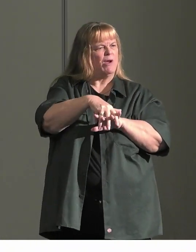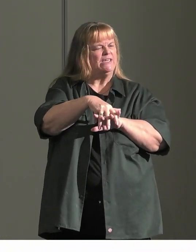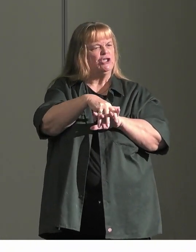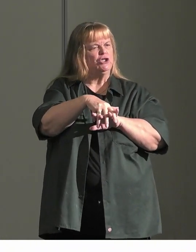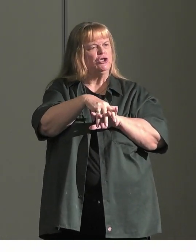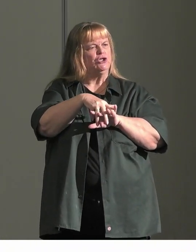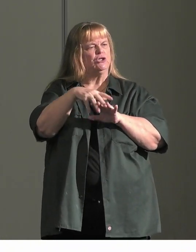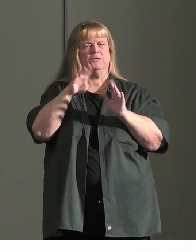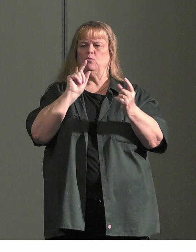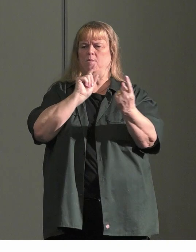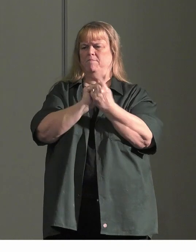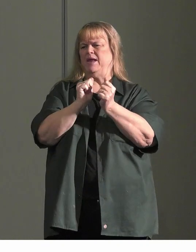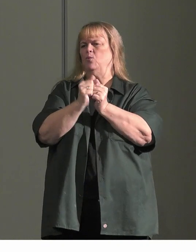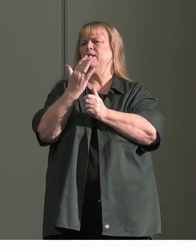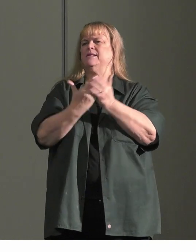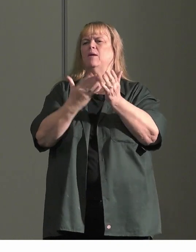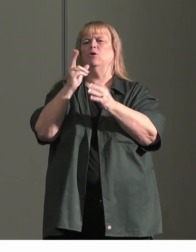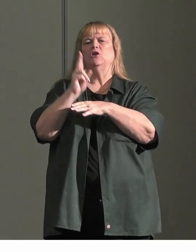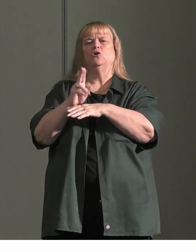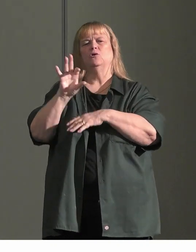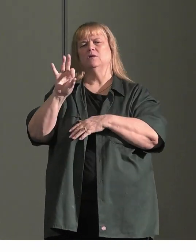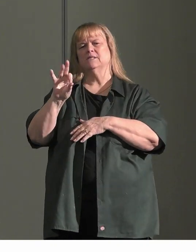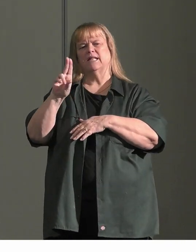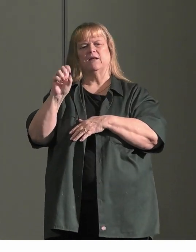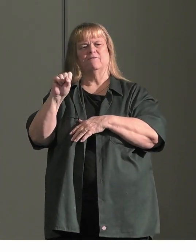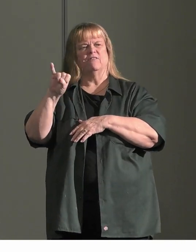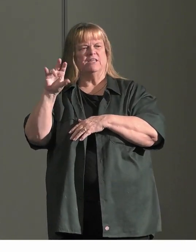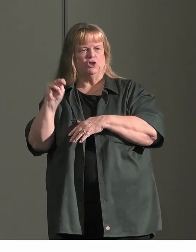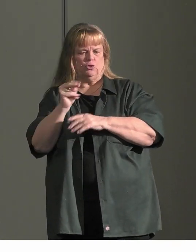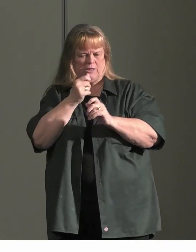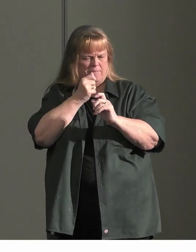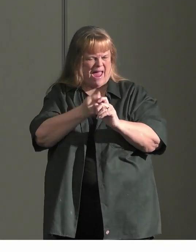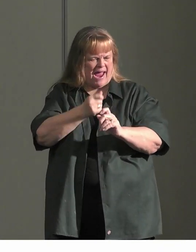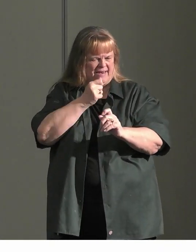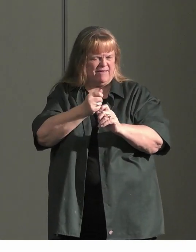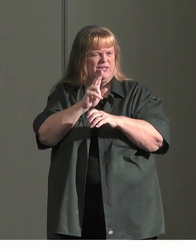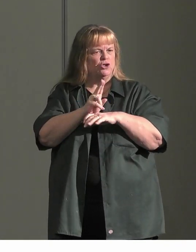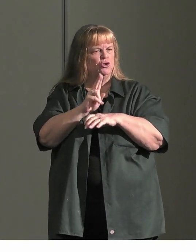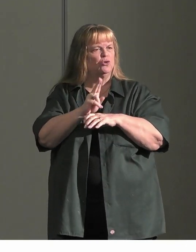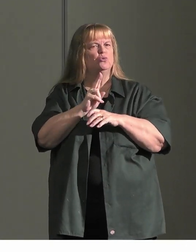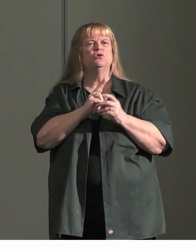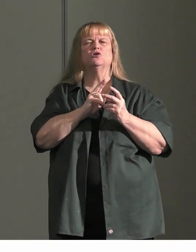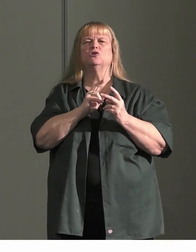Let's meet with someone that uses Fusion. Magnification user that uses a screen